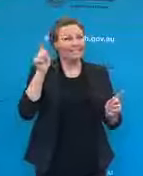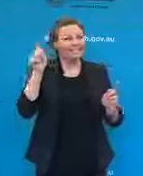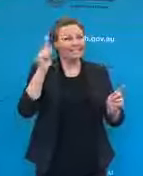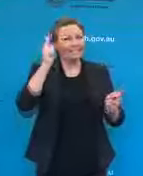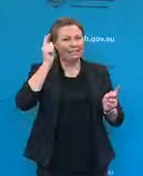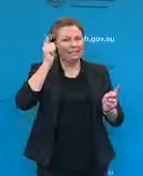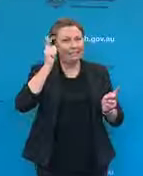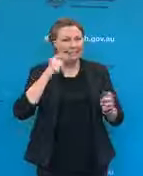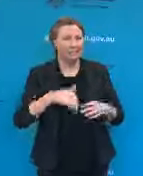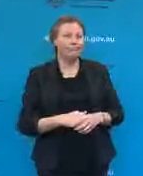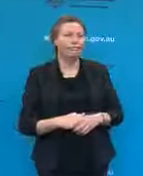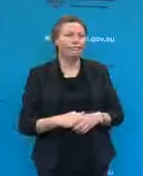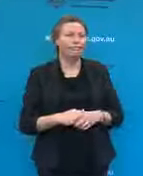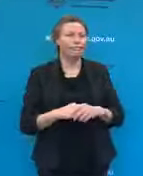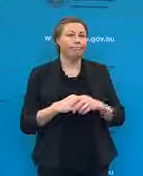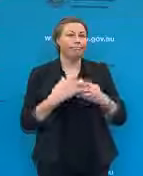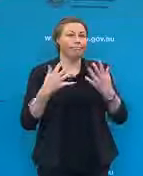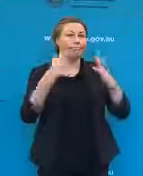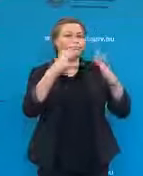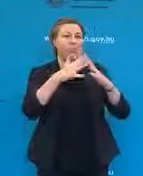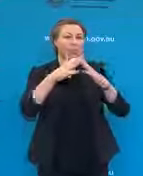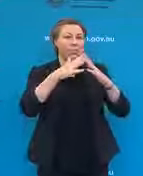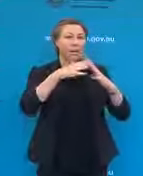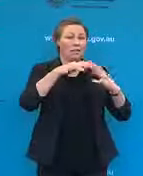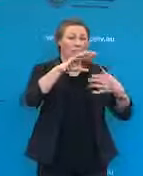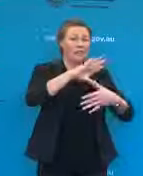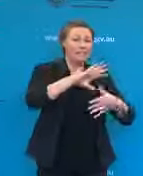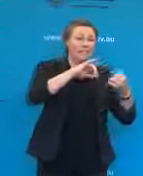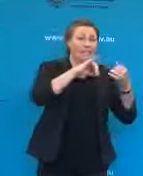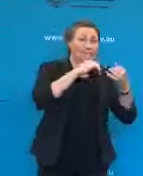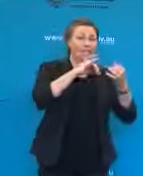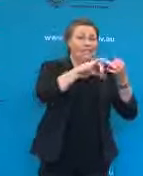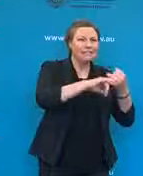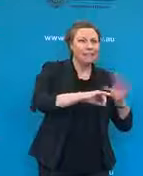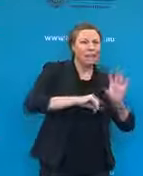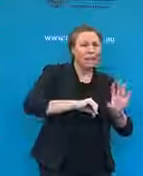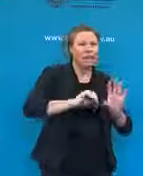The Americas South and the United and the North America are accounting for